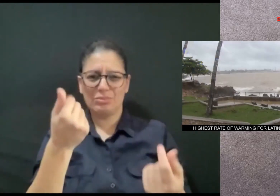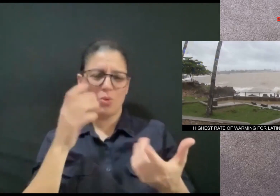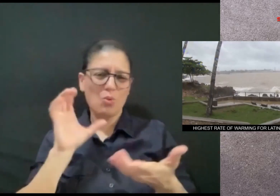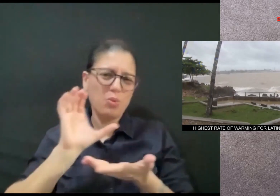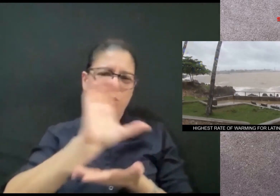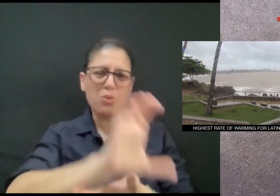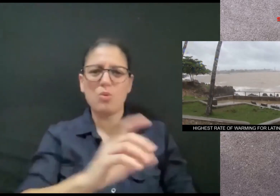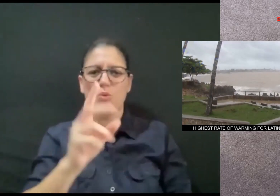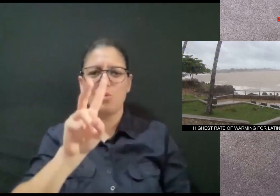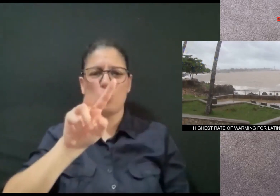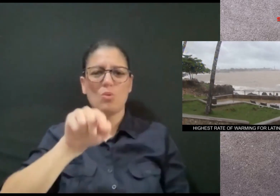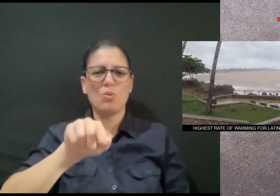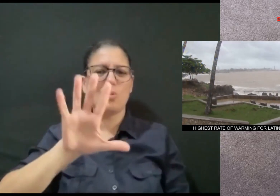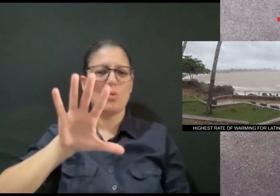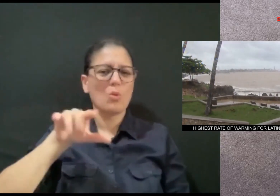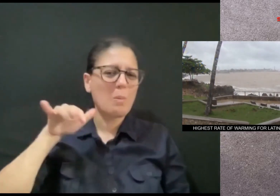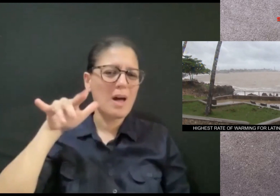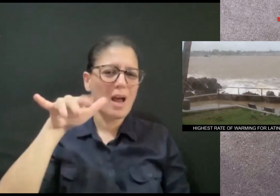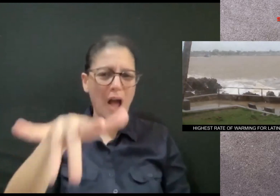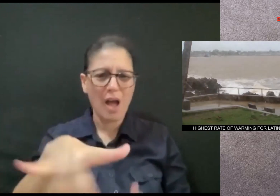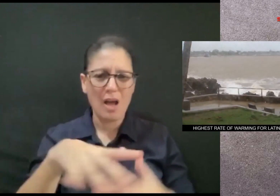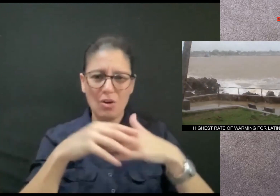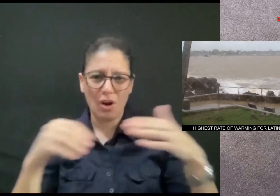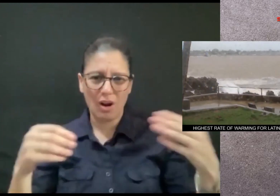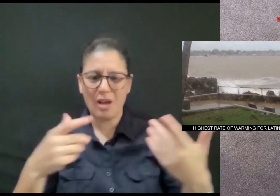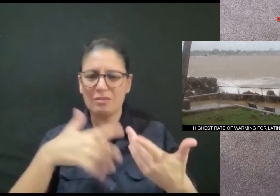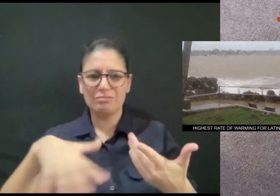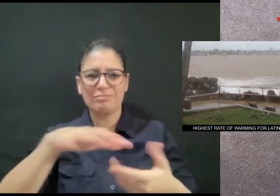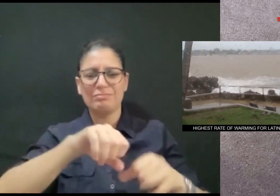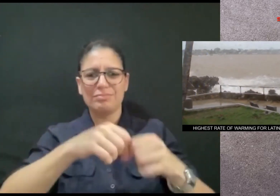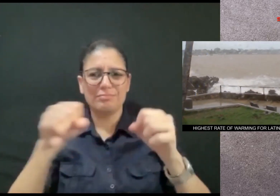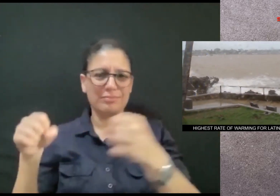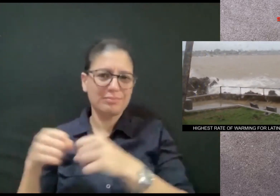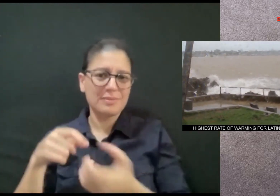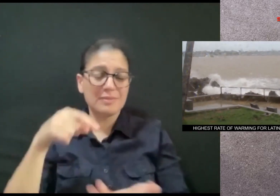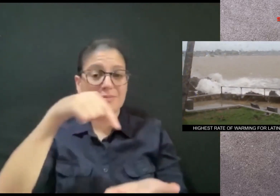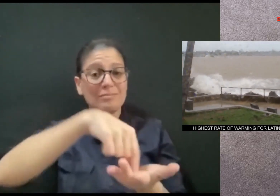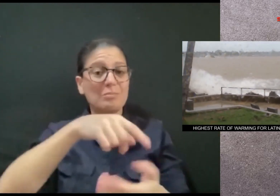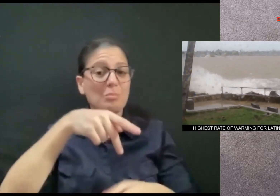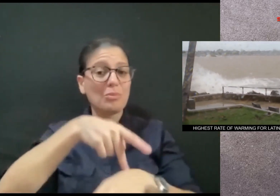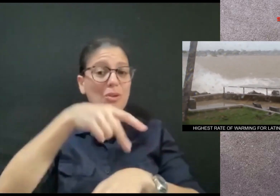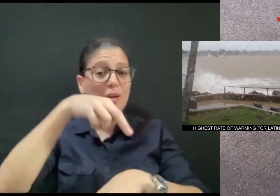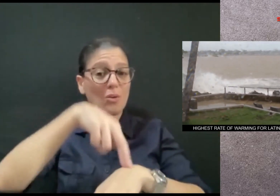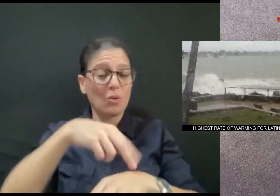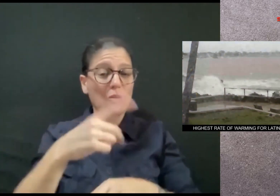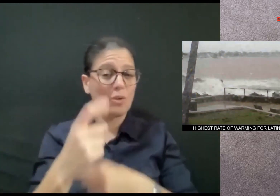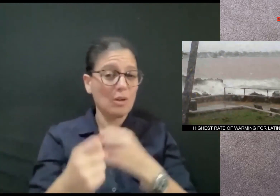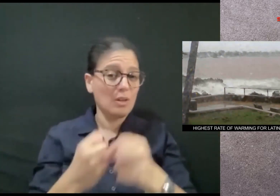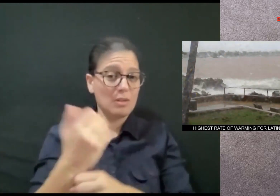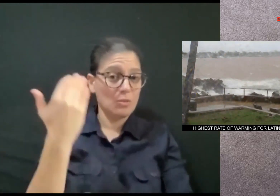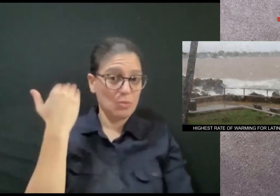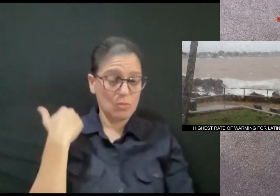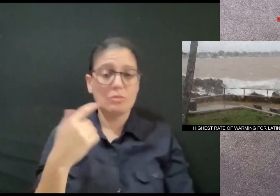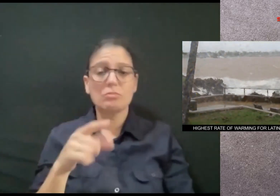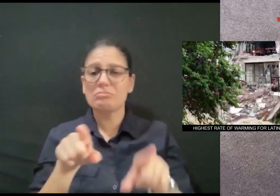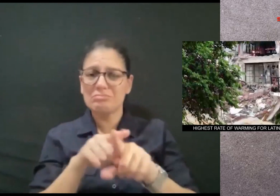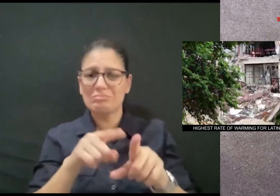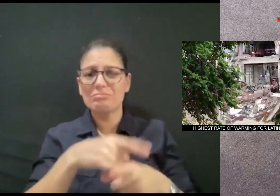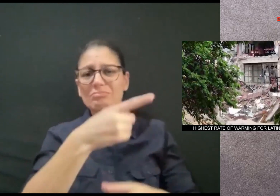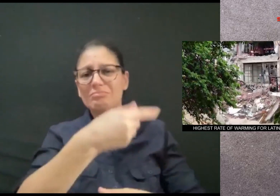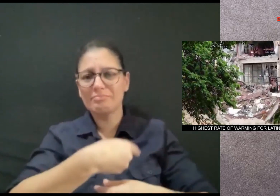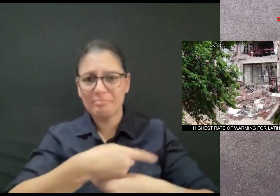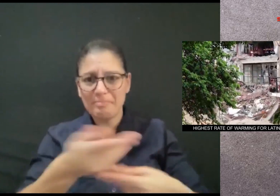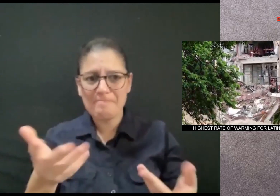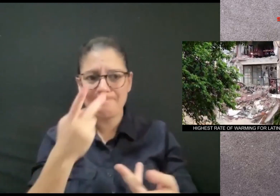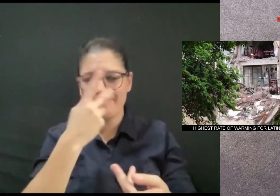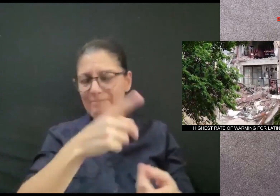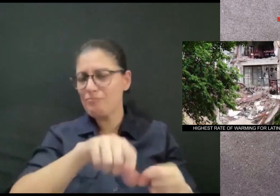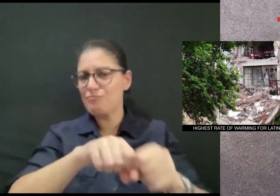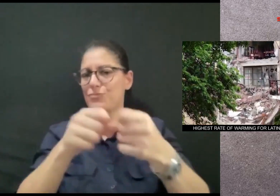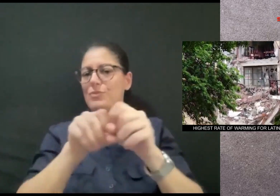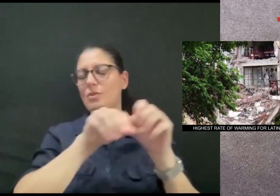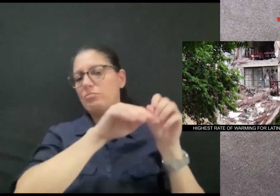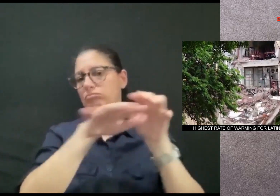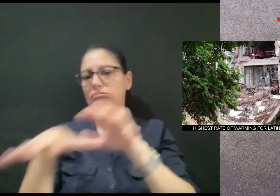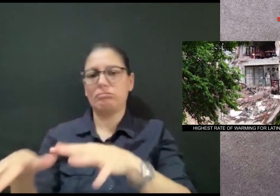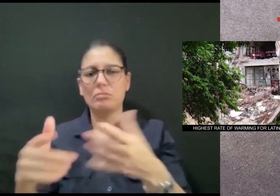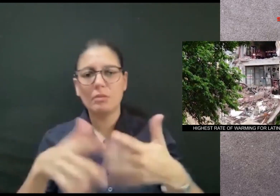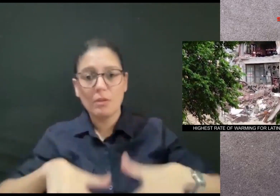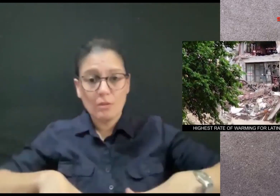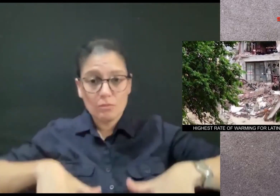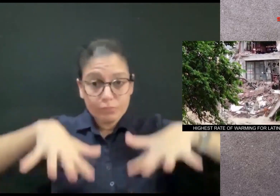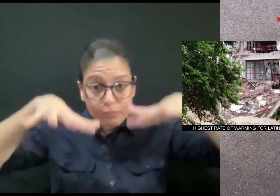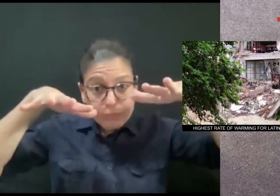in Puerto Rico last year it is also contributing to floods and landslides